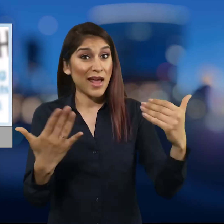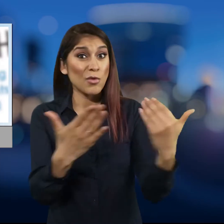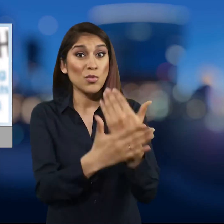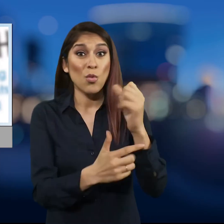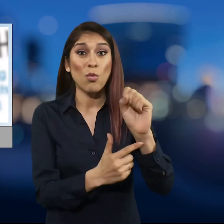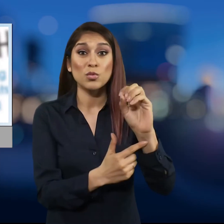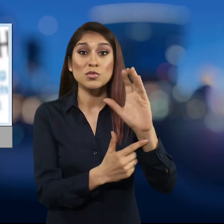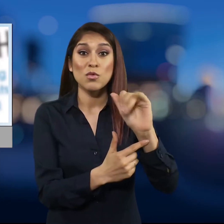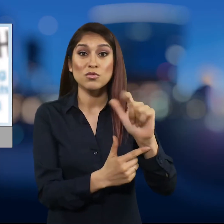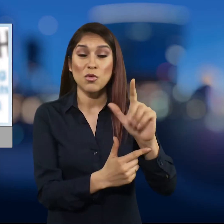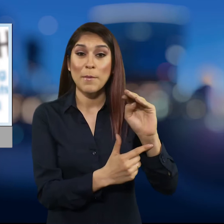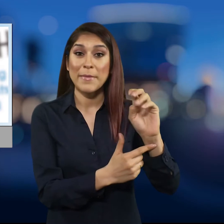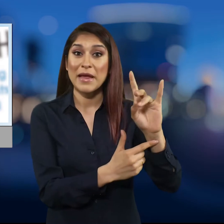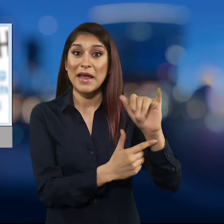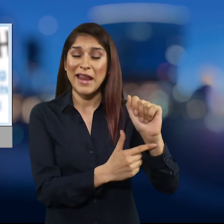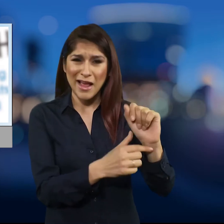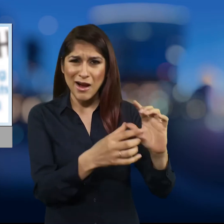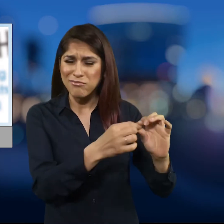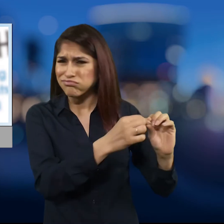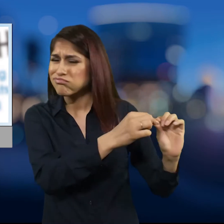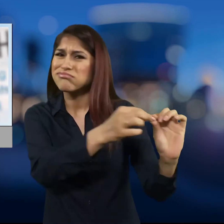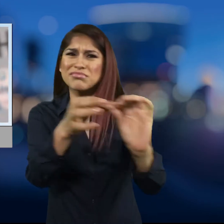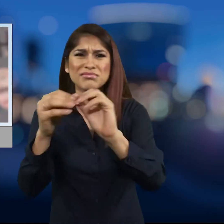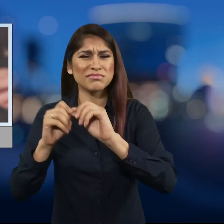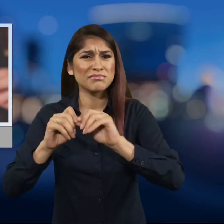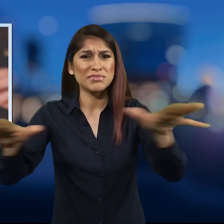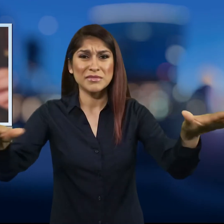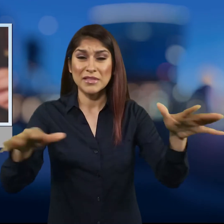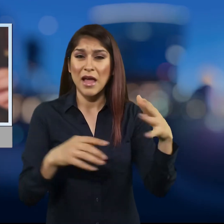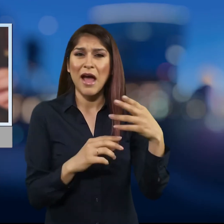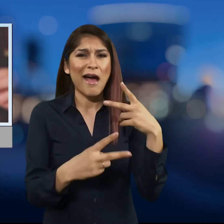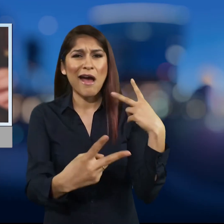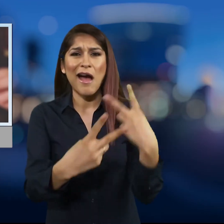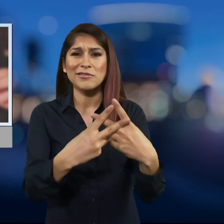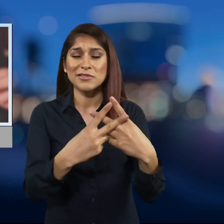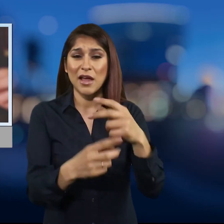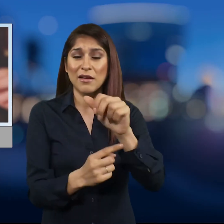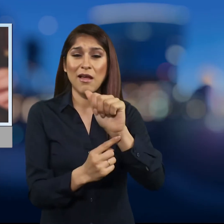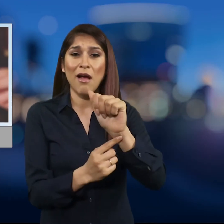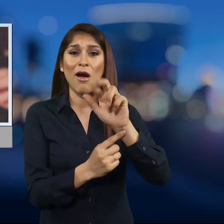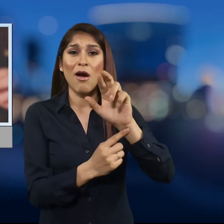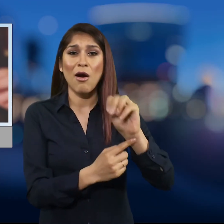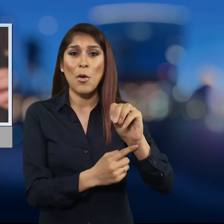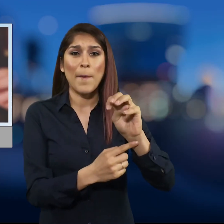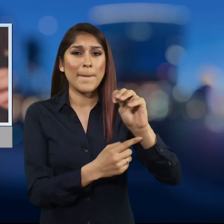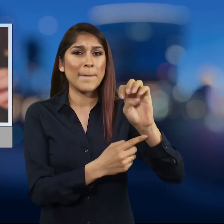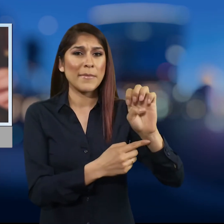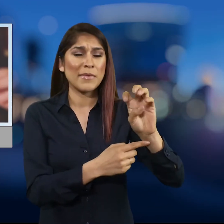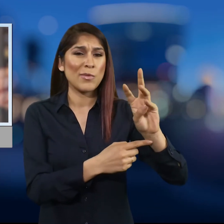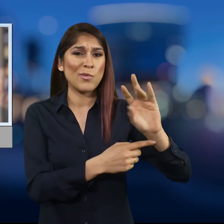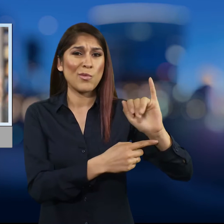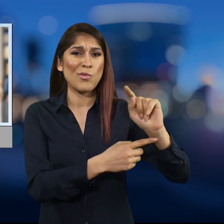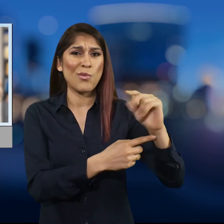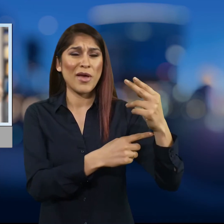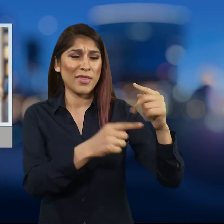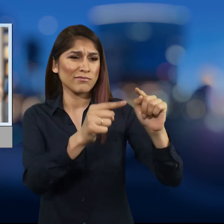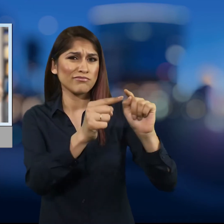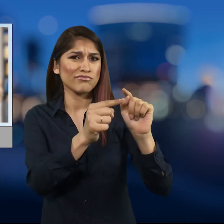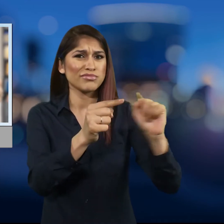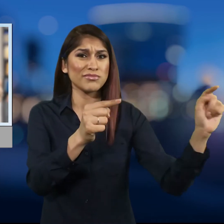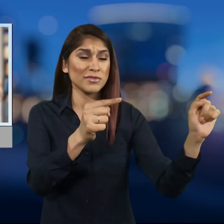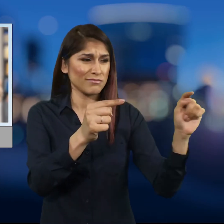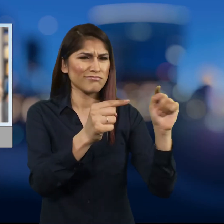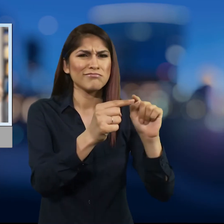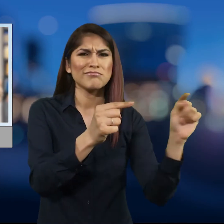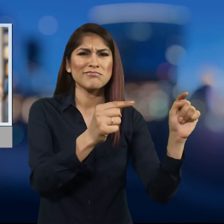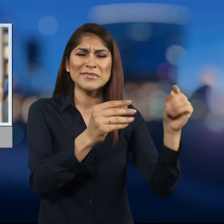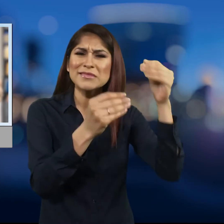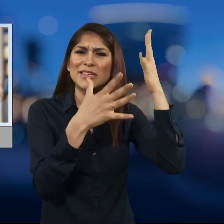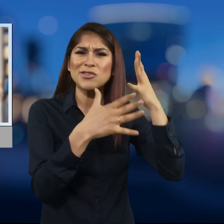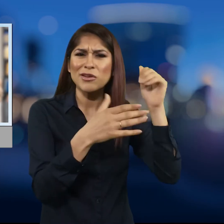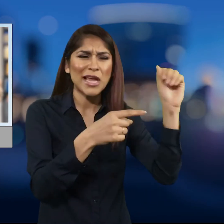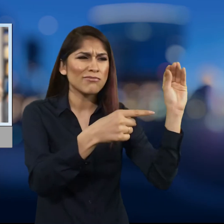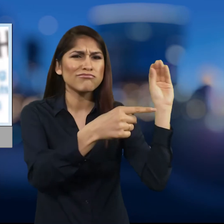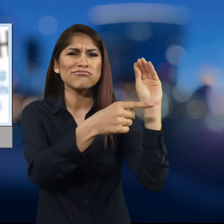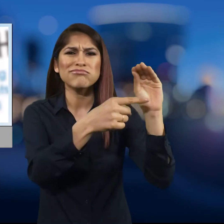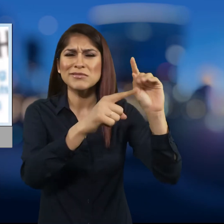And there's a new social media movement with a hashtag "Arm Me With," where teachers list